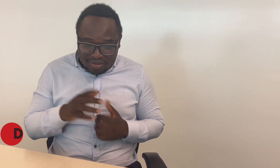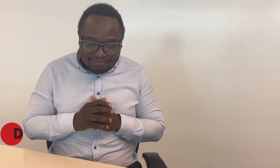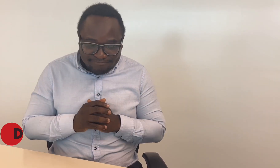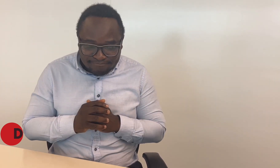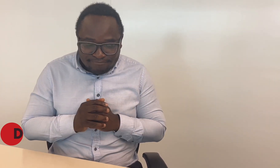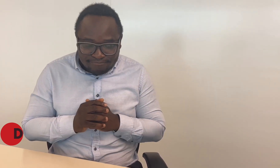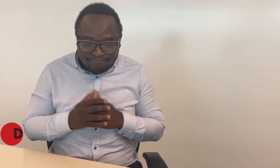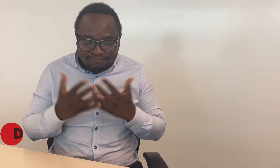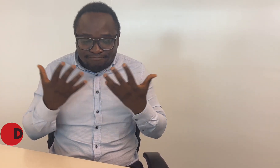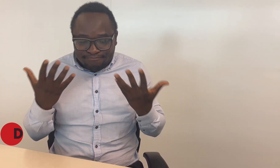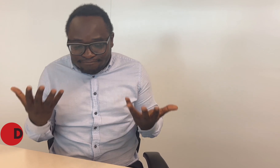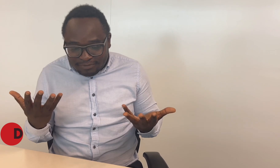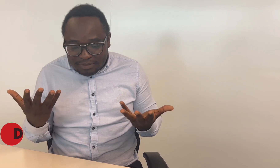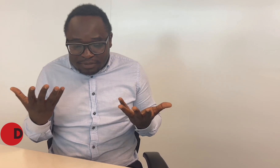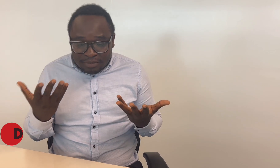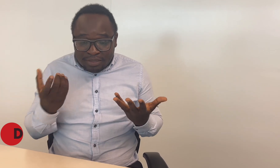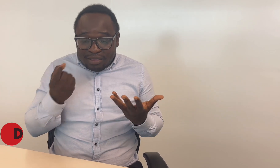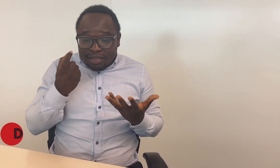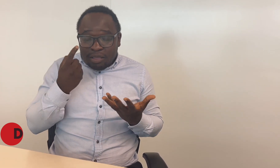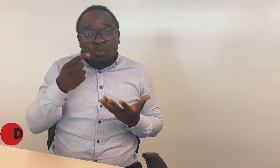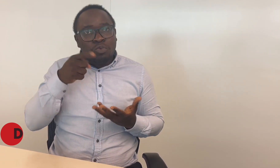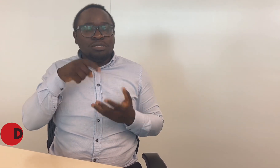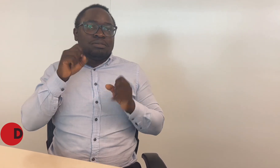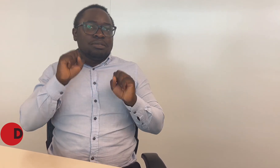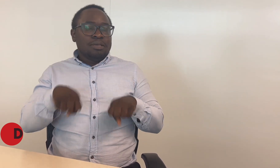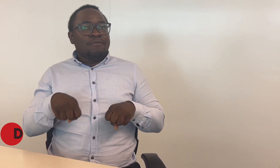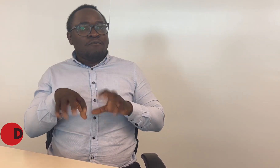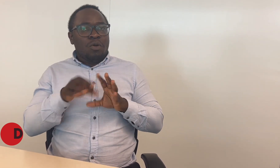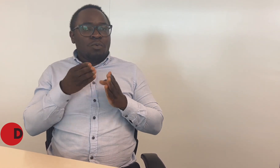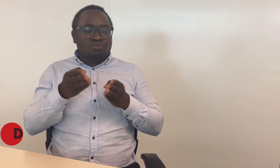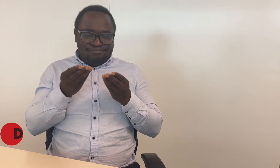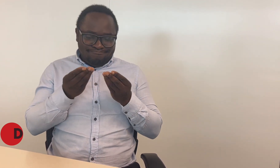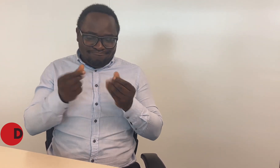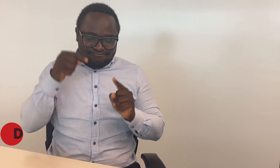in this position. And we had a strike several years ago also.